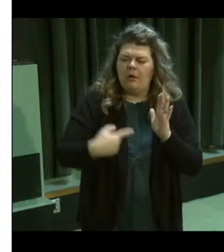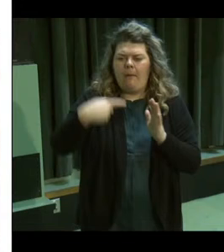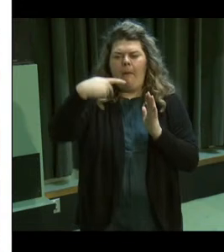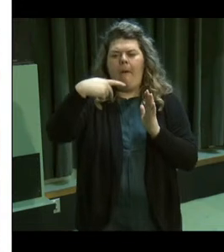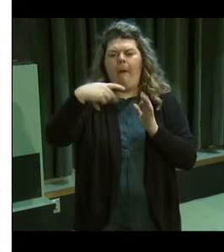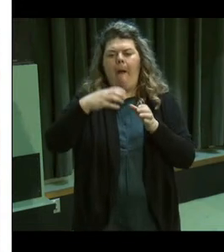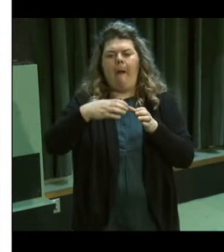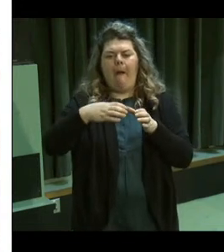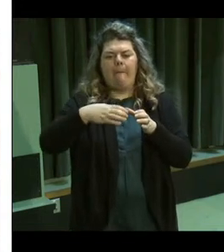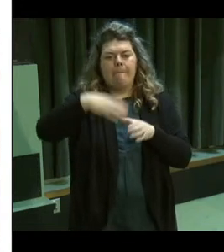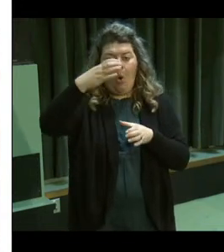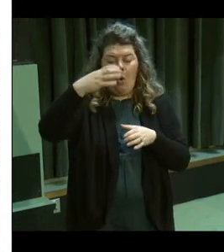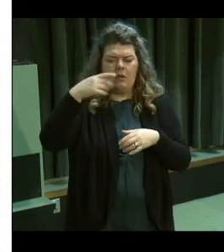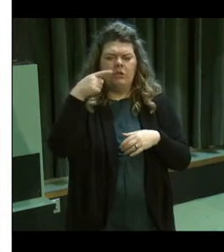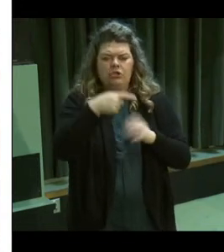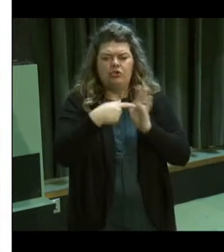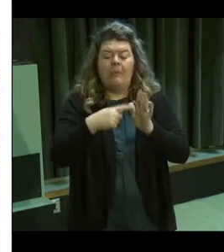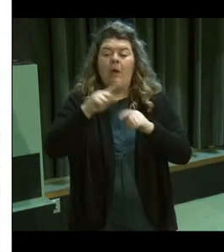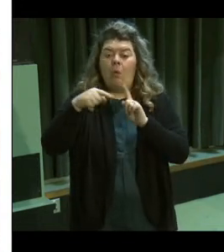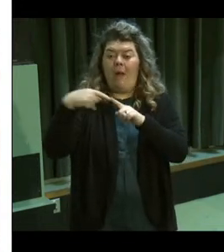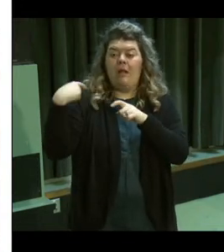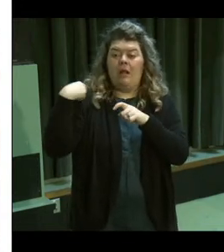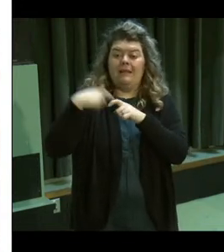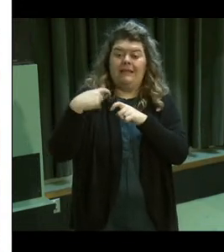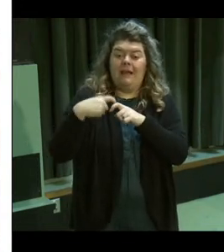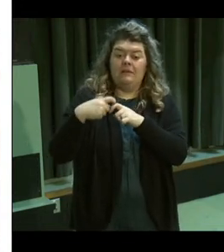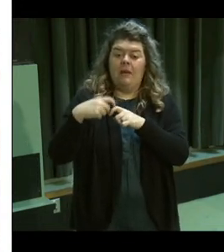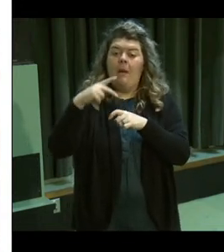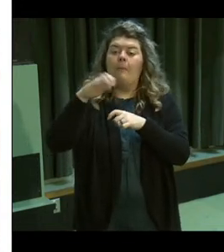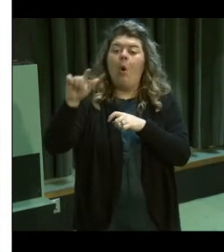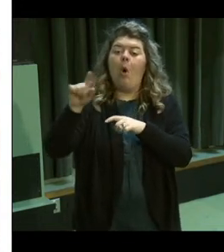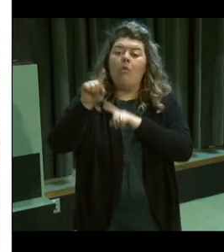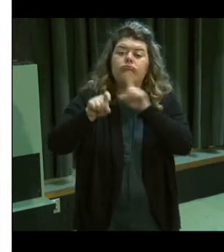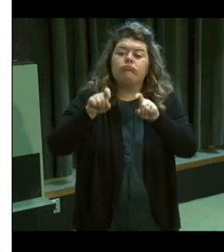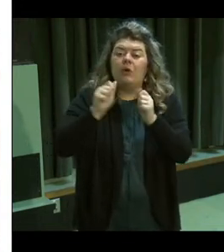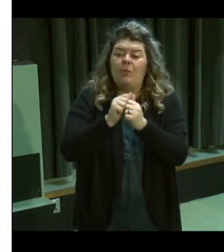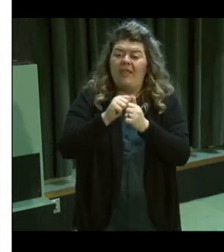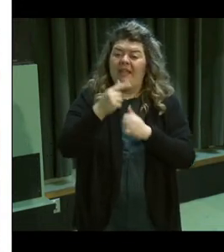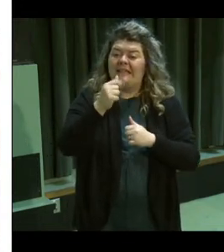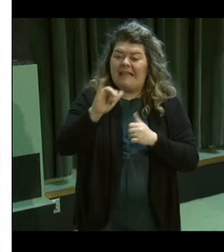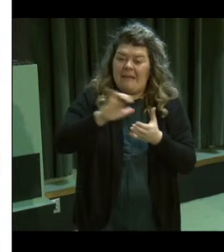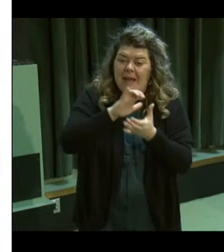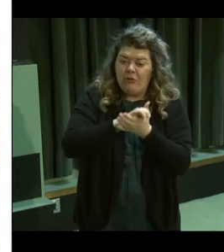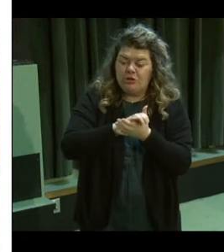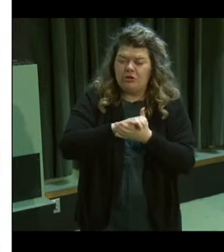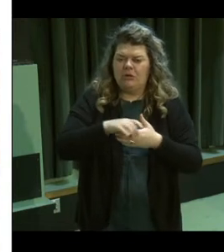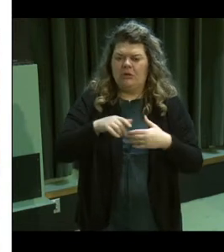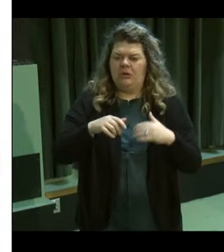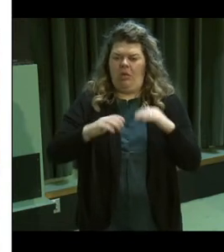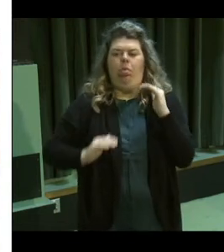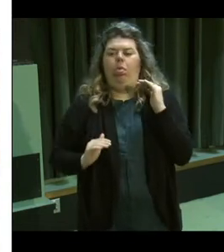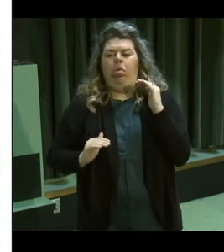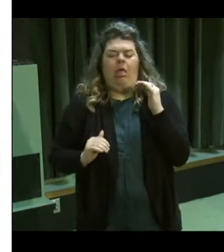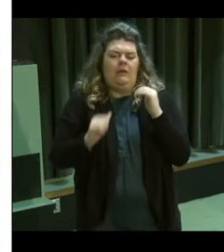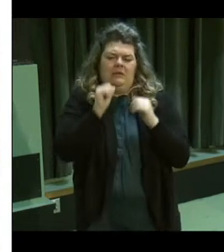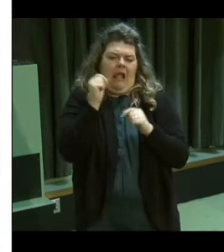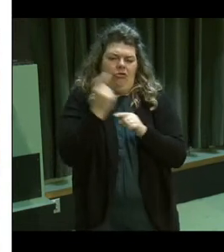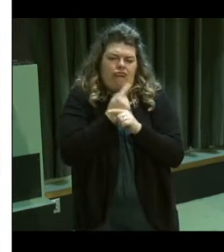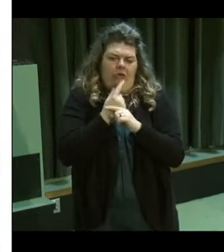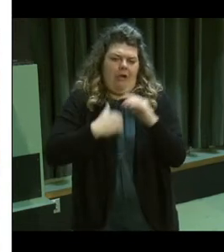here? And it was a pole. And she was showing me that when Latinos are pulled on the issue of gay